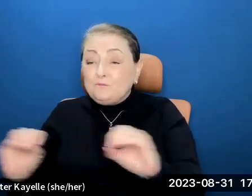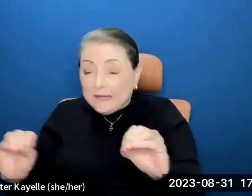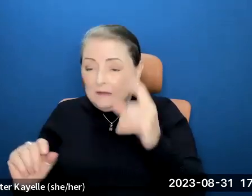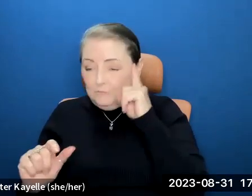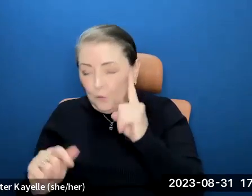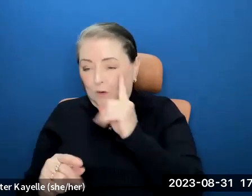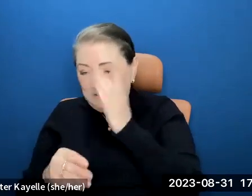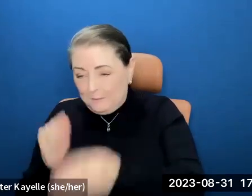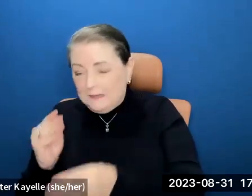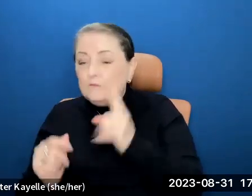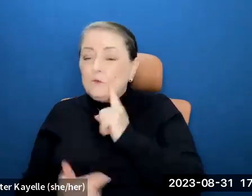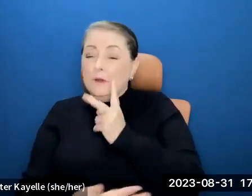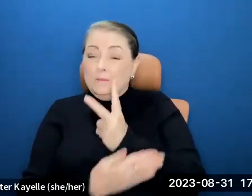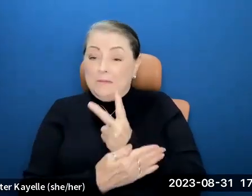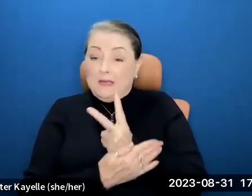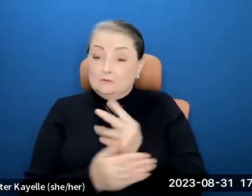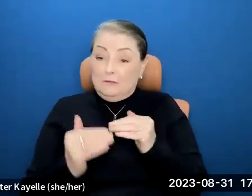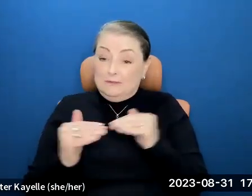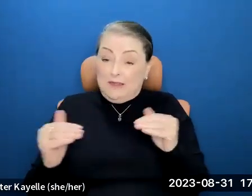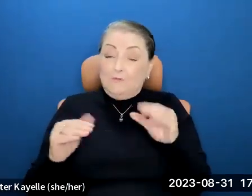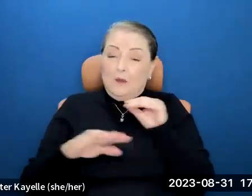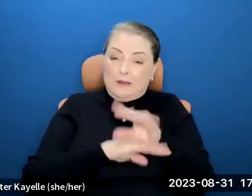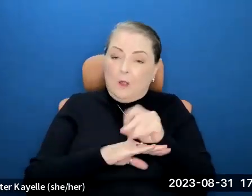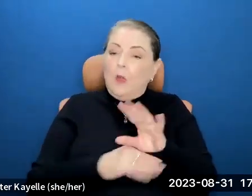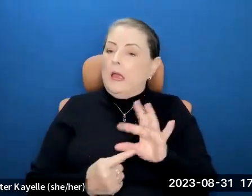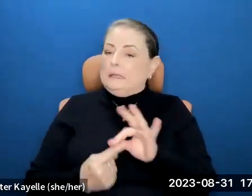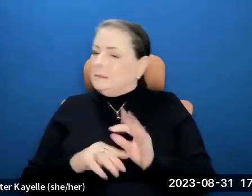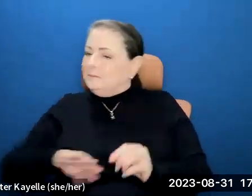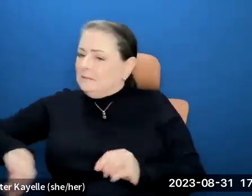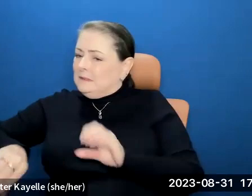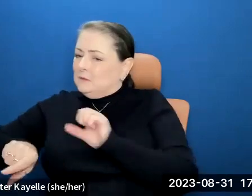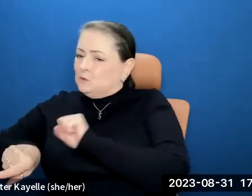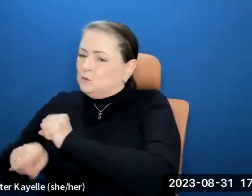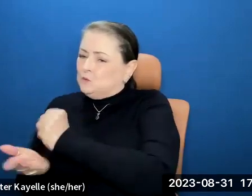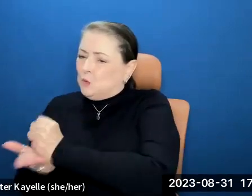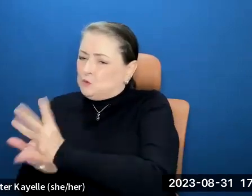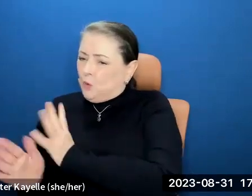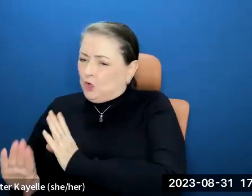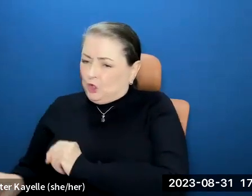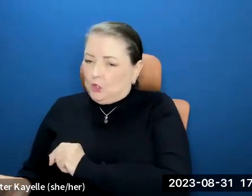for Master's level counselors except social workers we are considering allowing professional